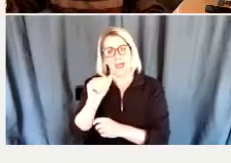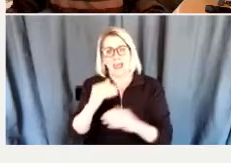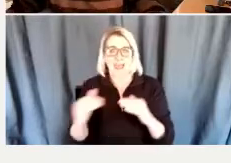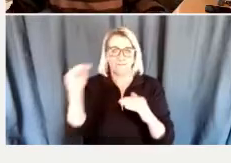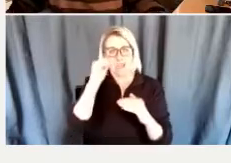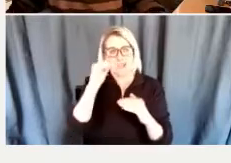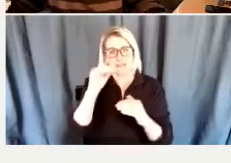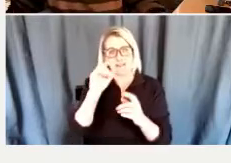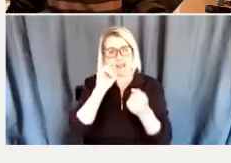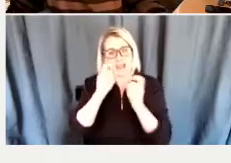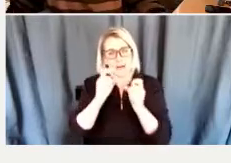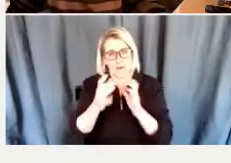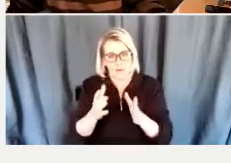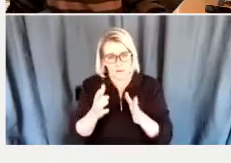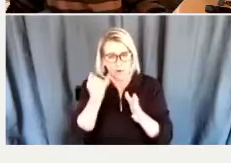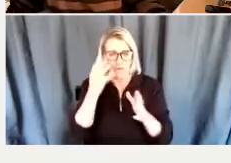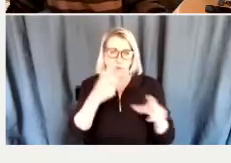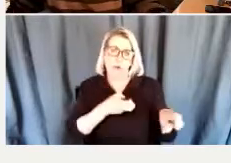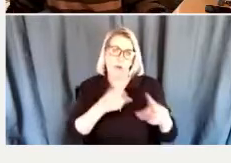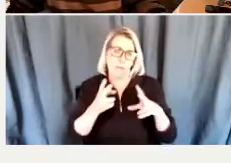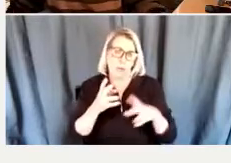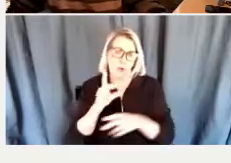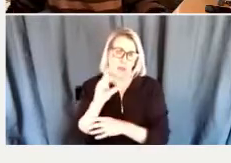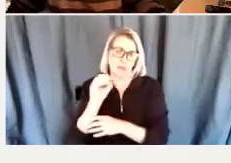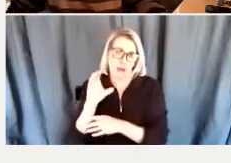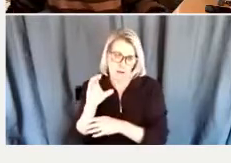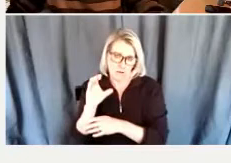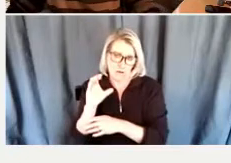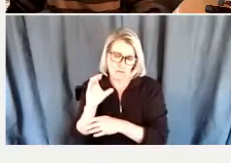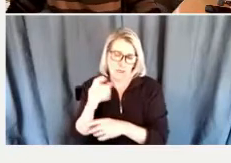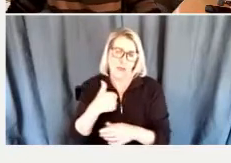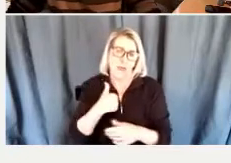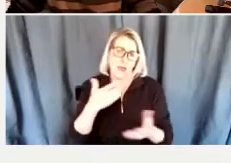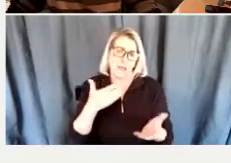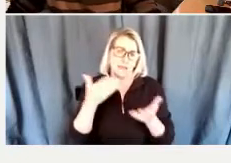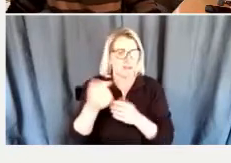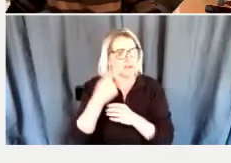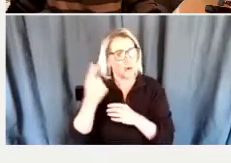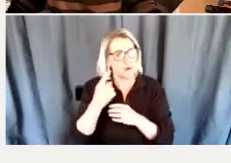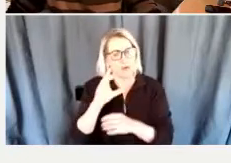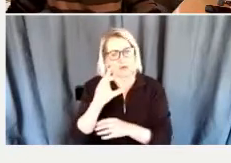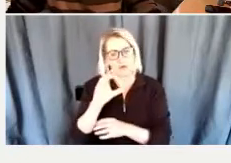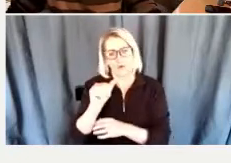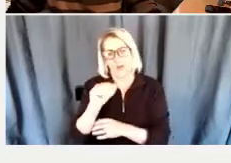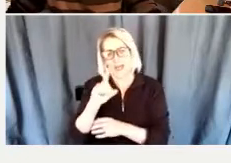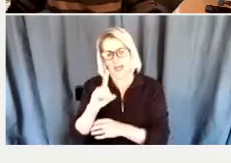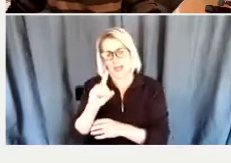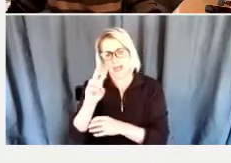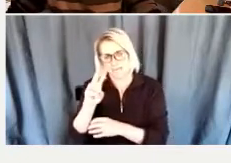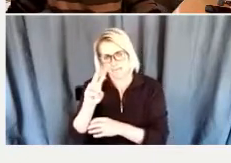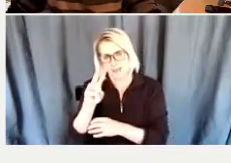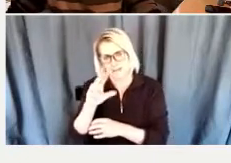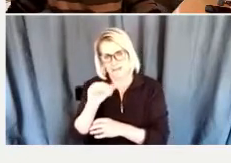a document. We always suggest you go to advanced editor function.